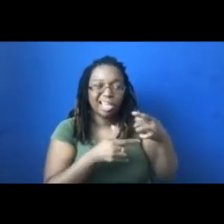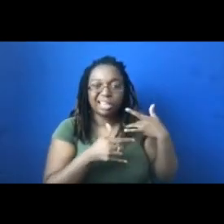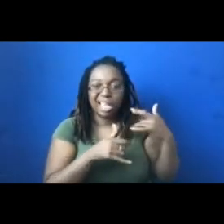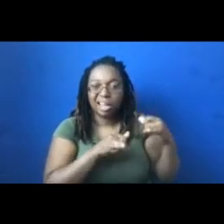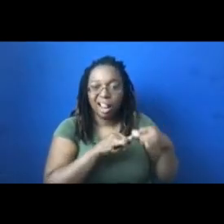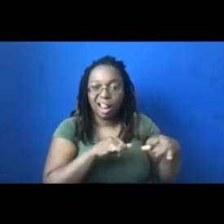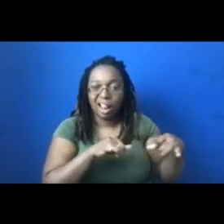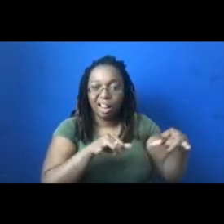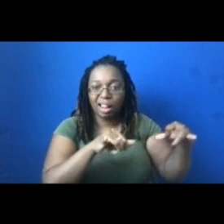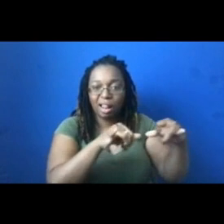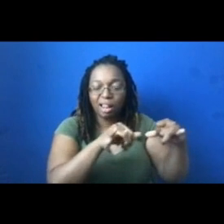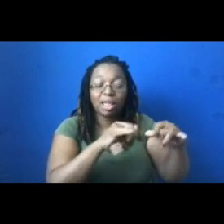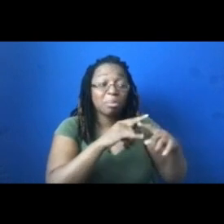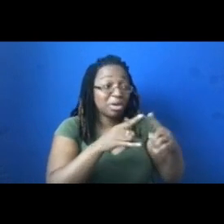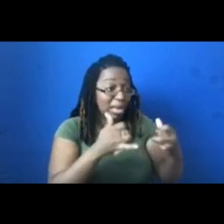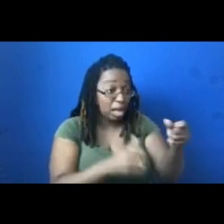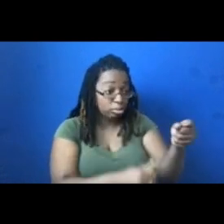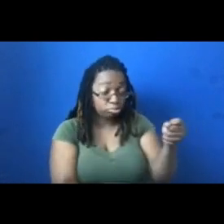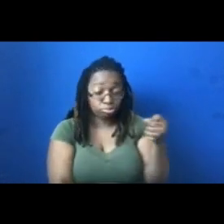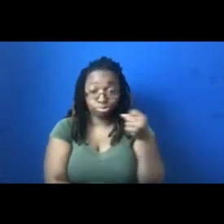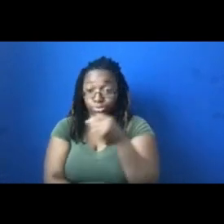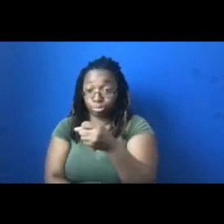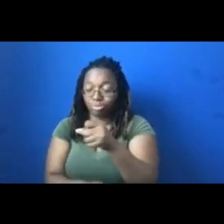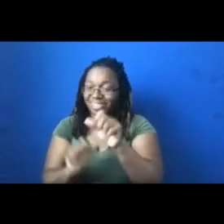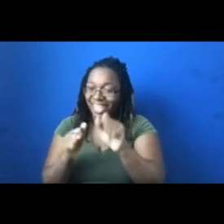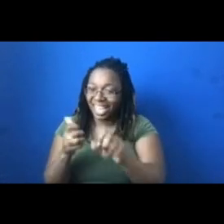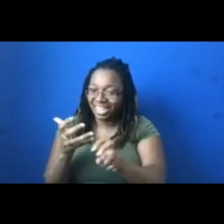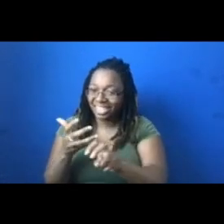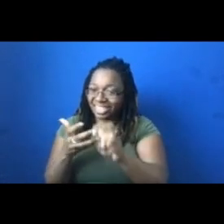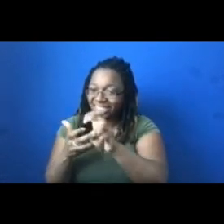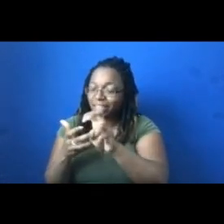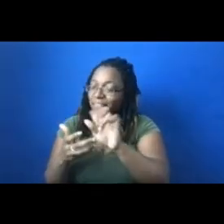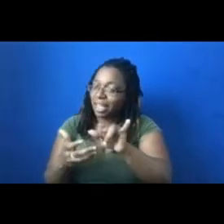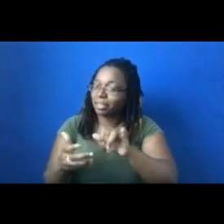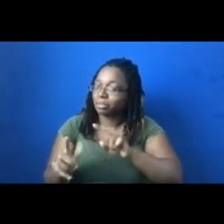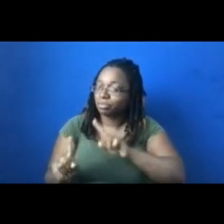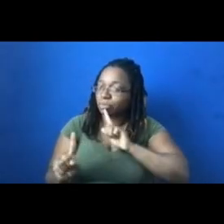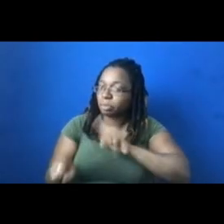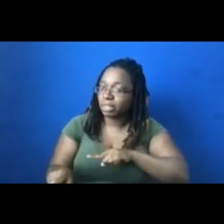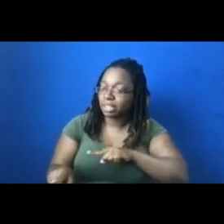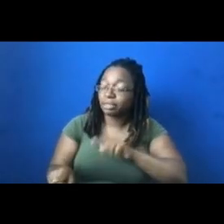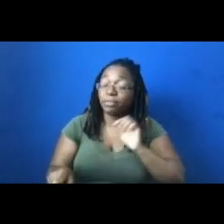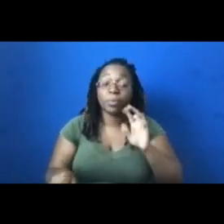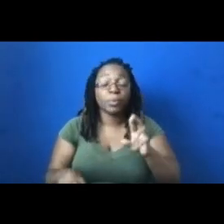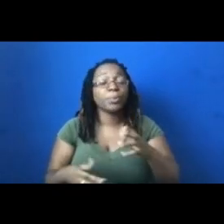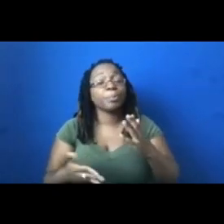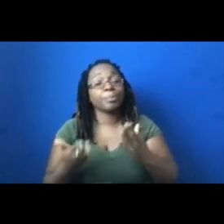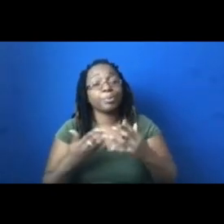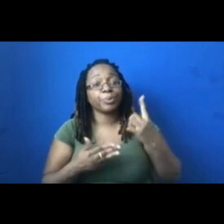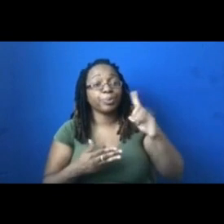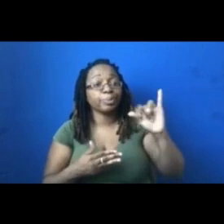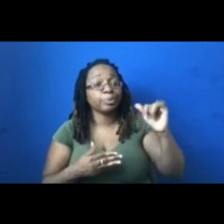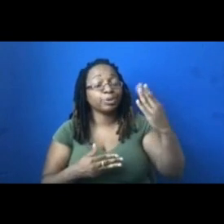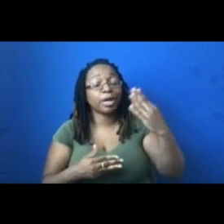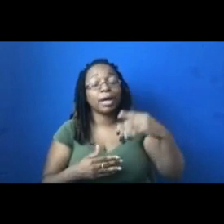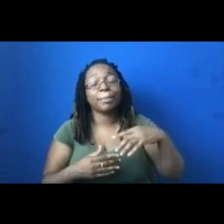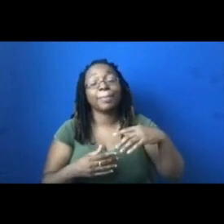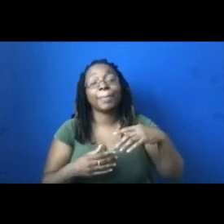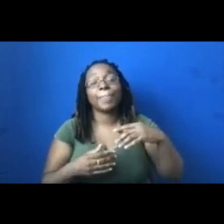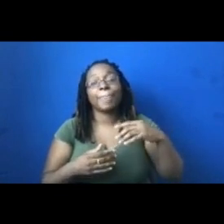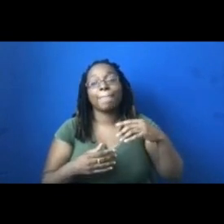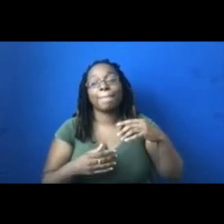responsive, or taking them from one job that is defined without